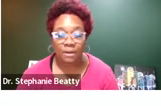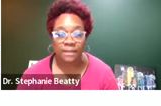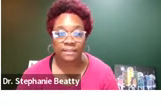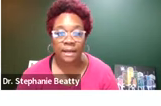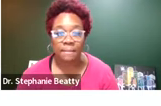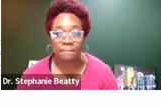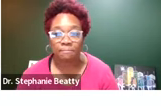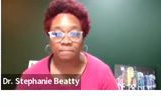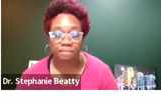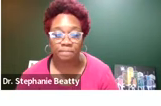Next slide.